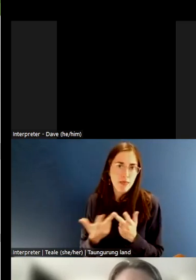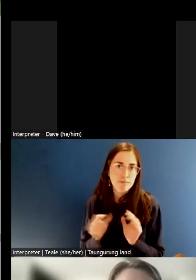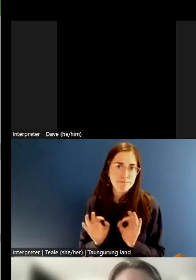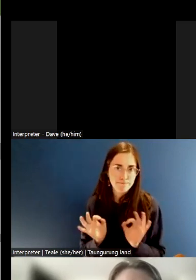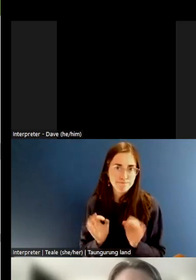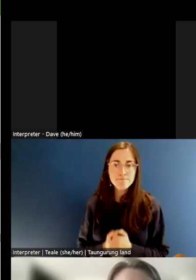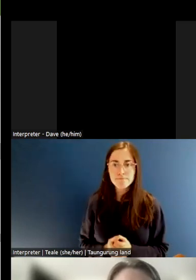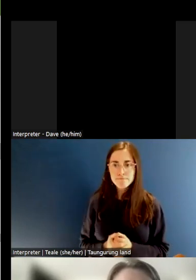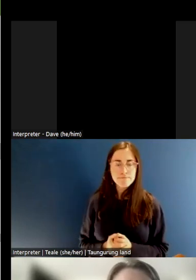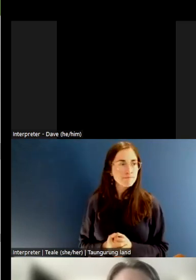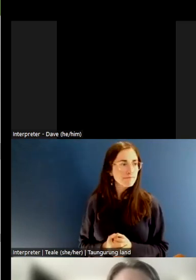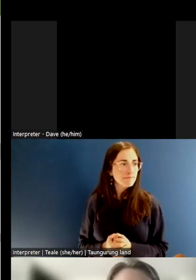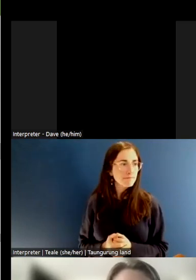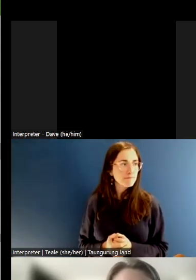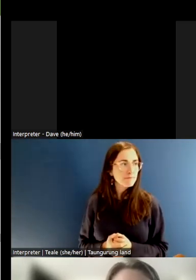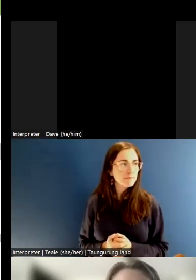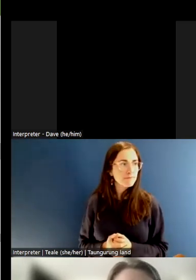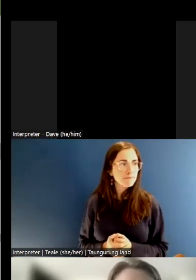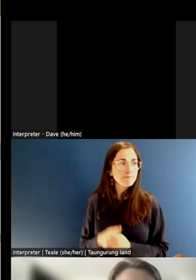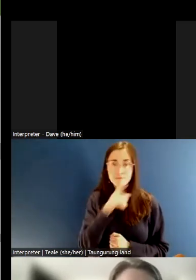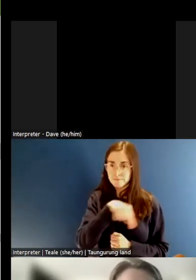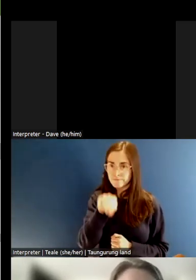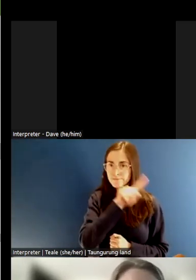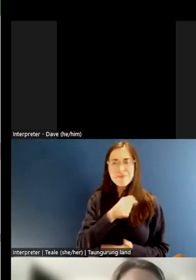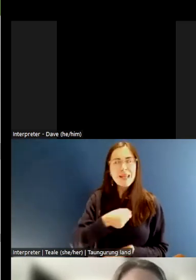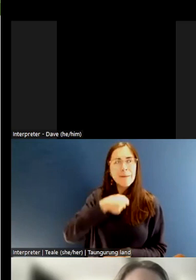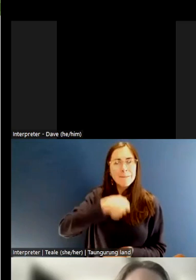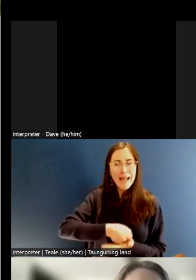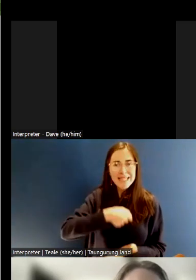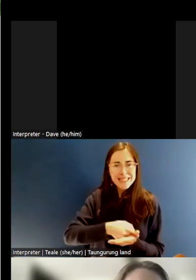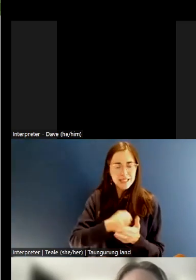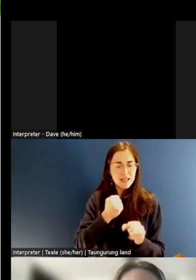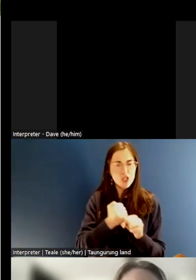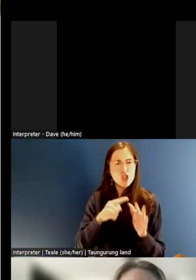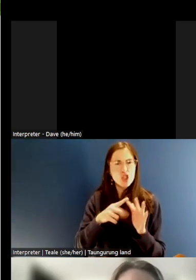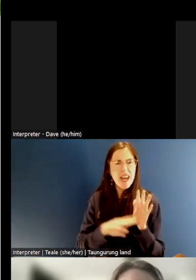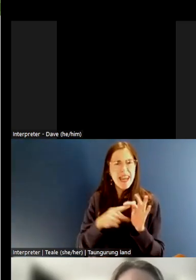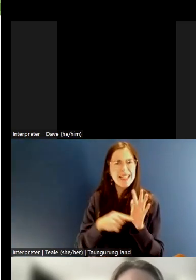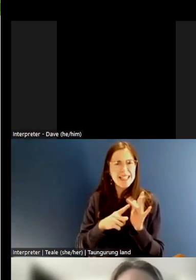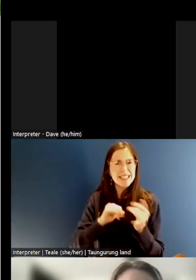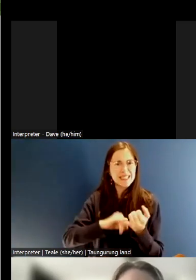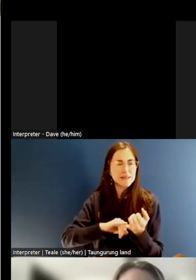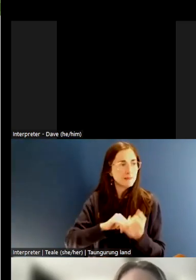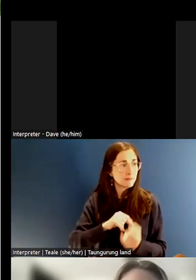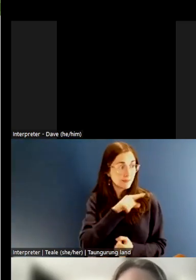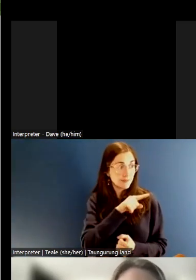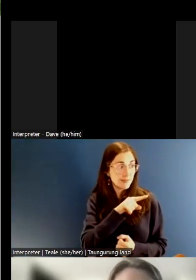So when we're looking at our basic genetics, so this is a picture of what's called the carrier type.